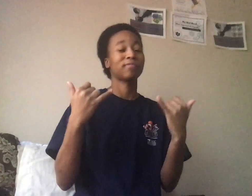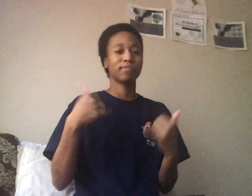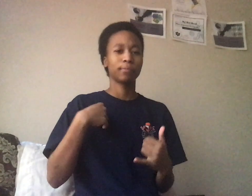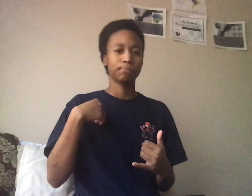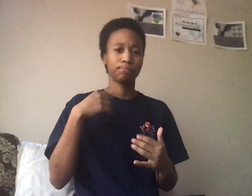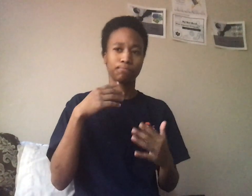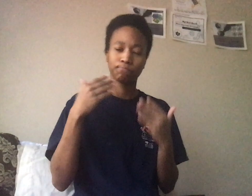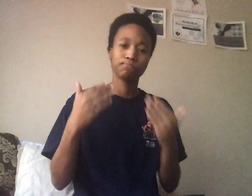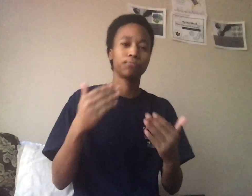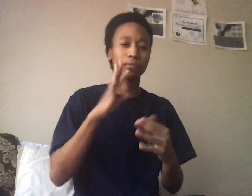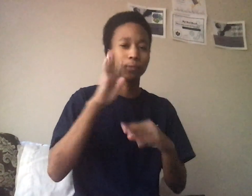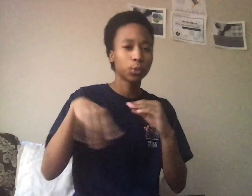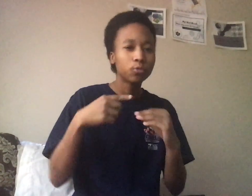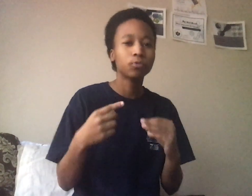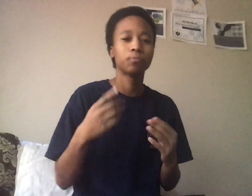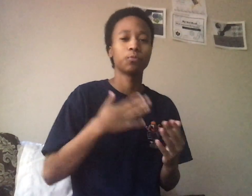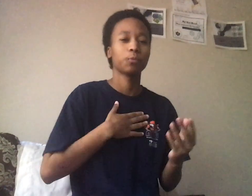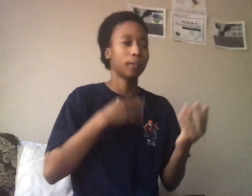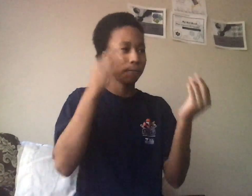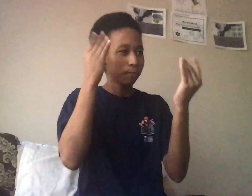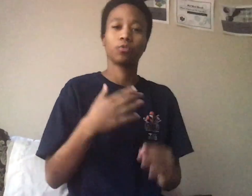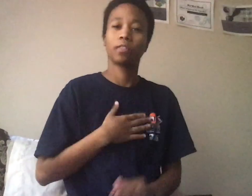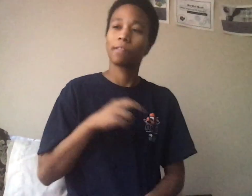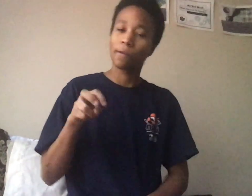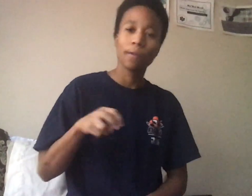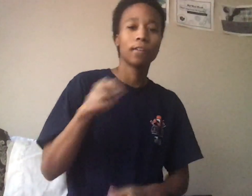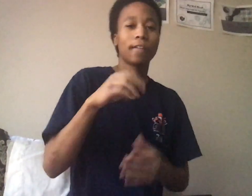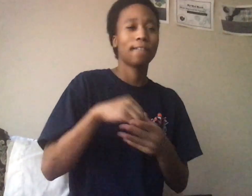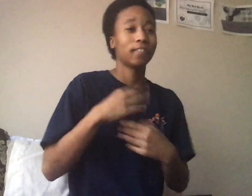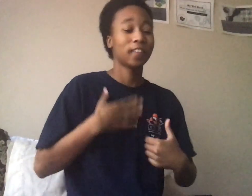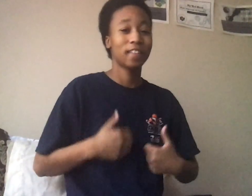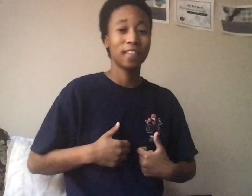Now, I start to talk about critical thinking on my journey in life.